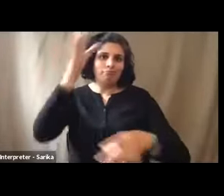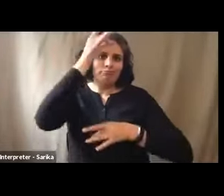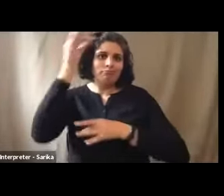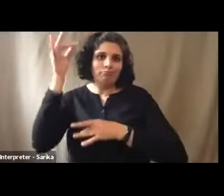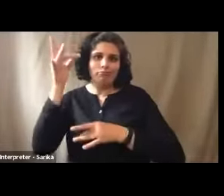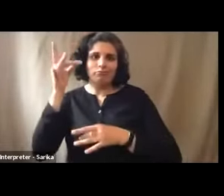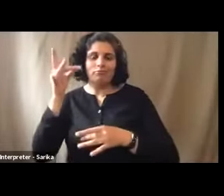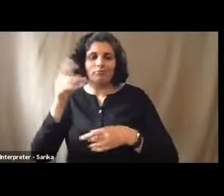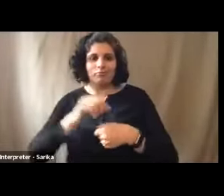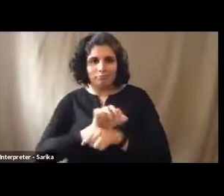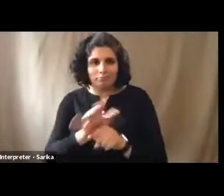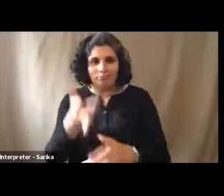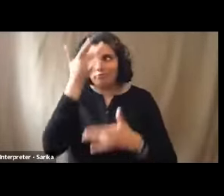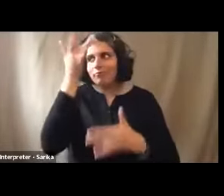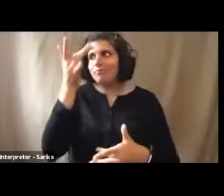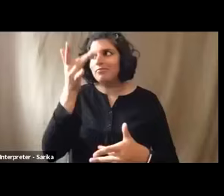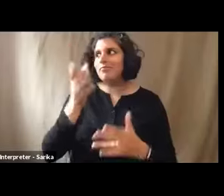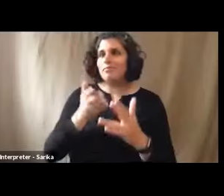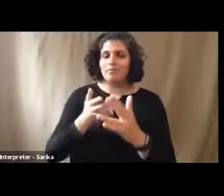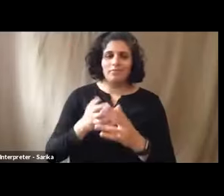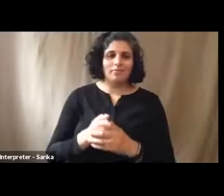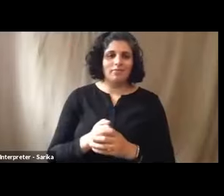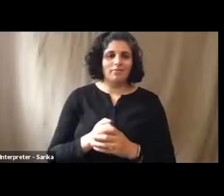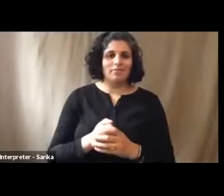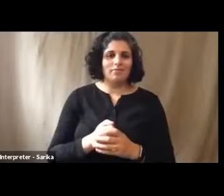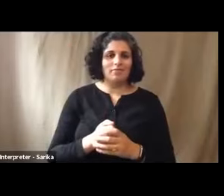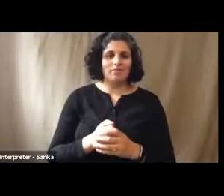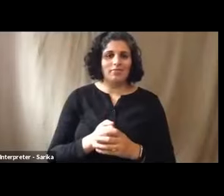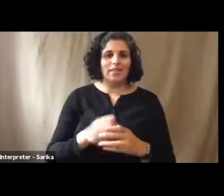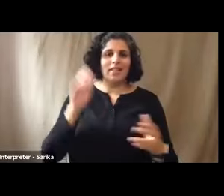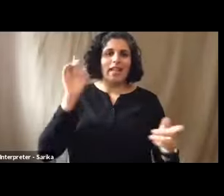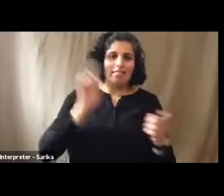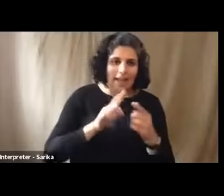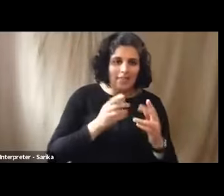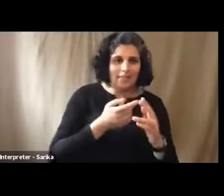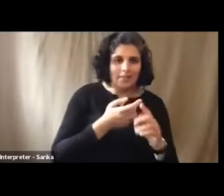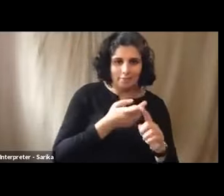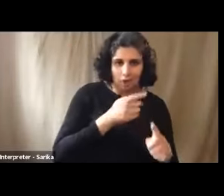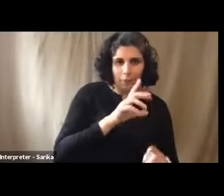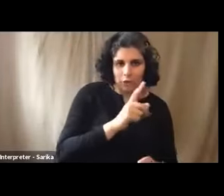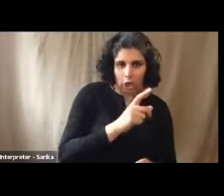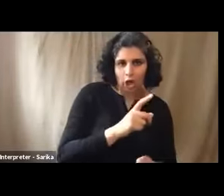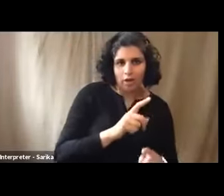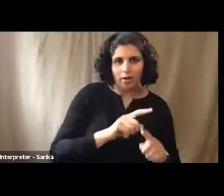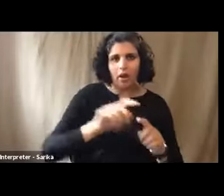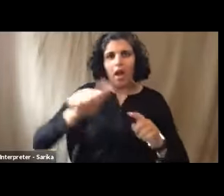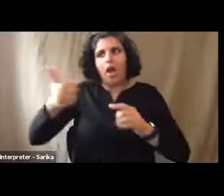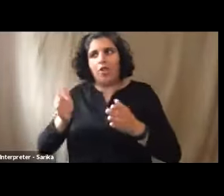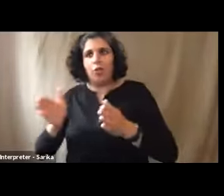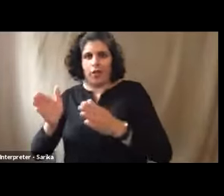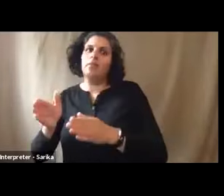the way that people become positive. But good question.